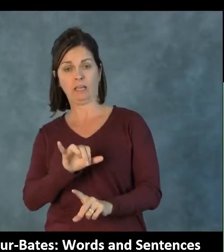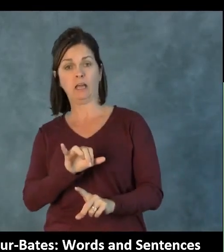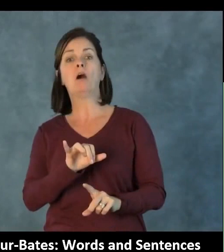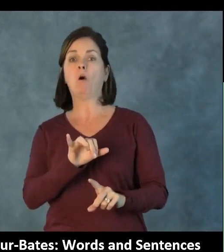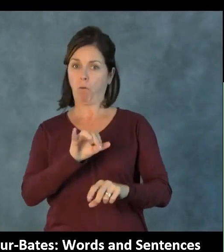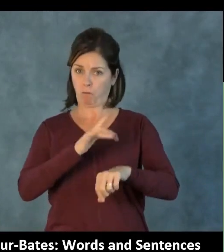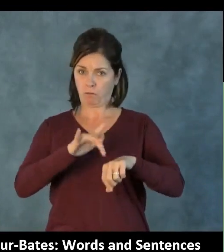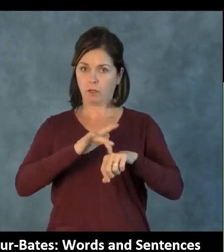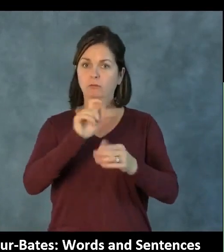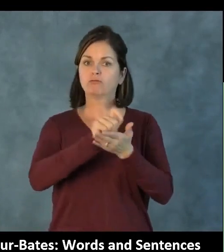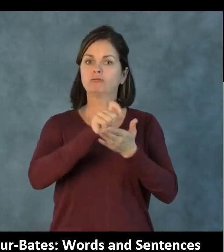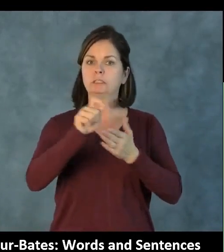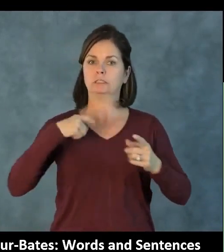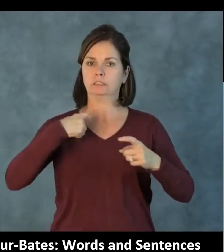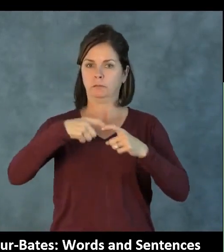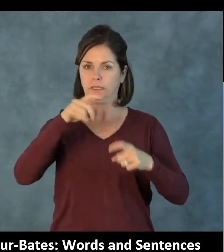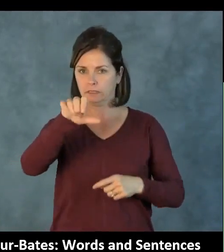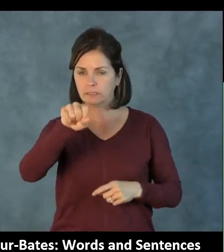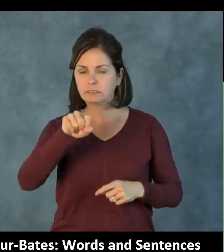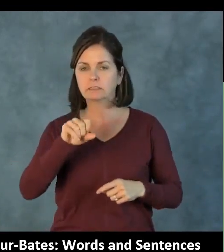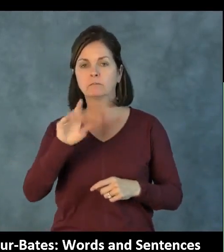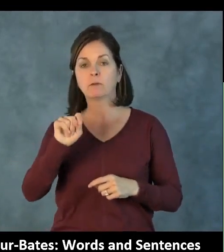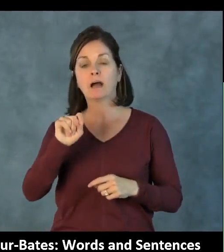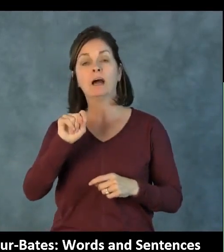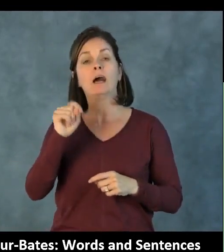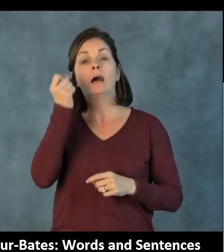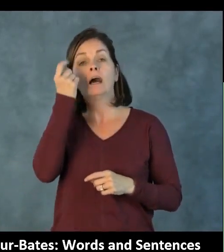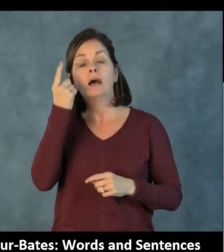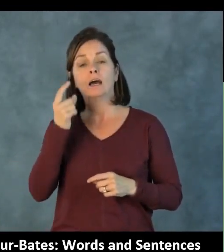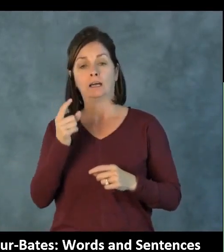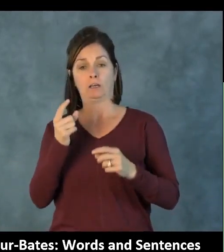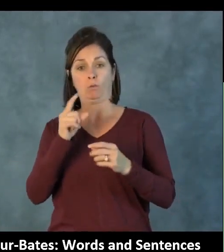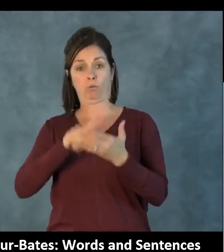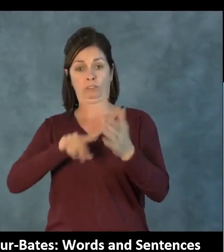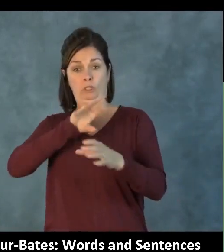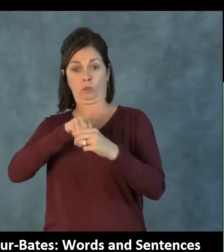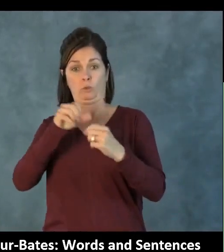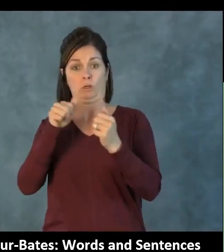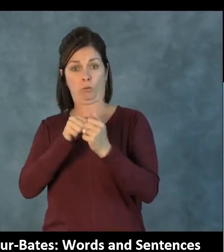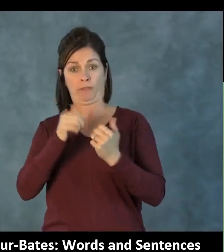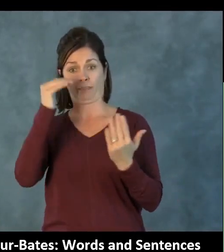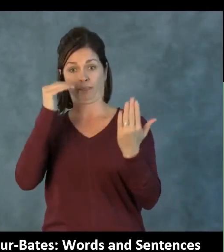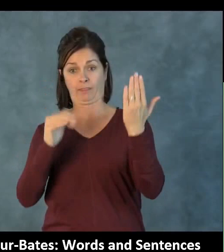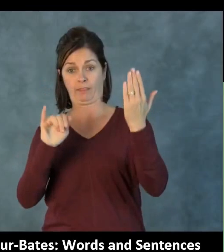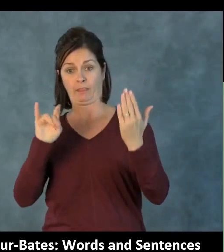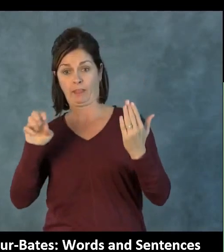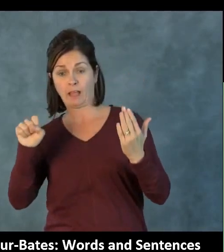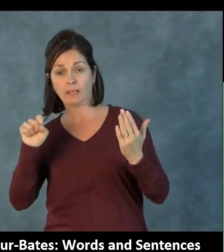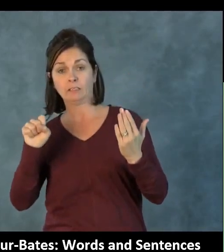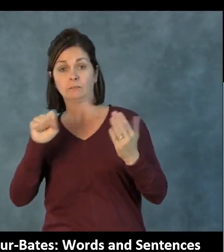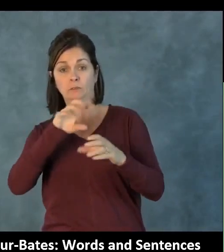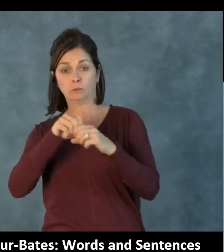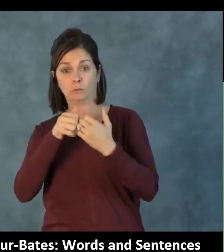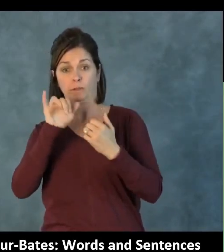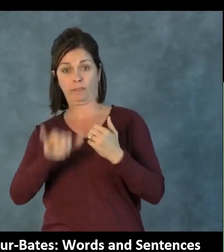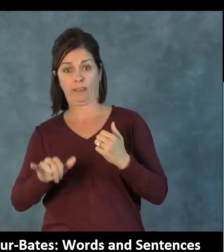written in Spanish, but the items on the instrument are actually different on the Spanish version